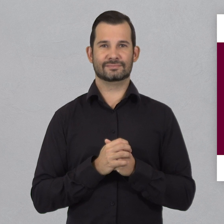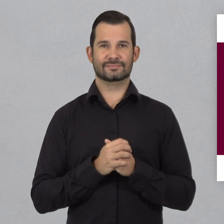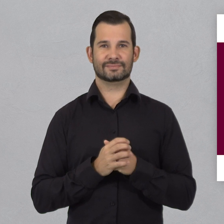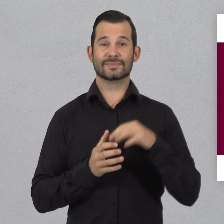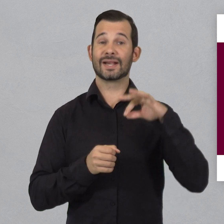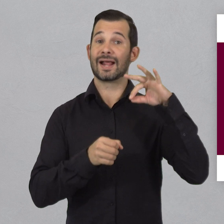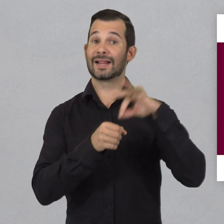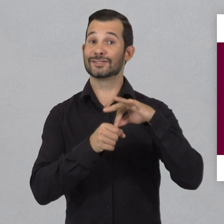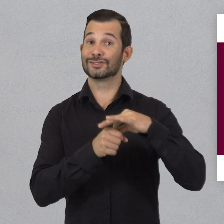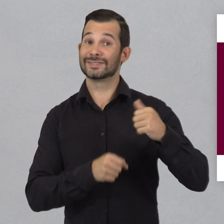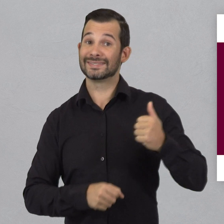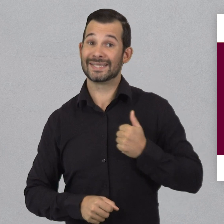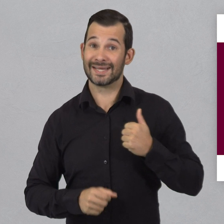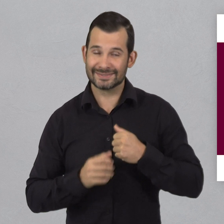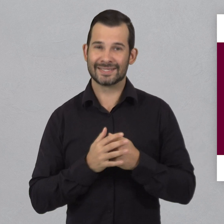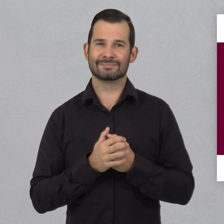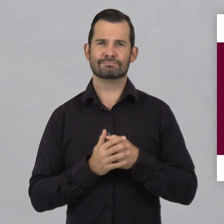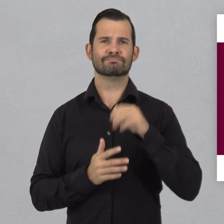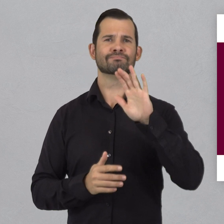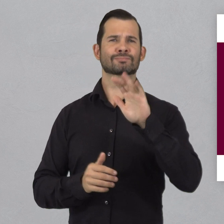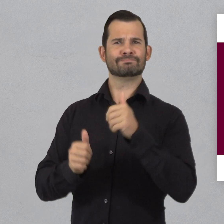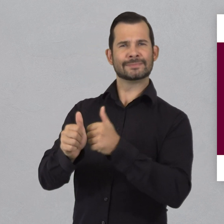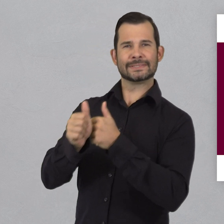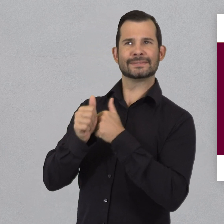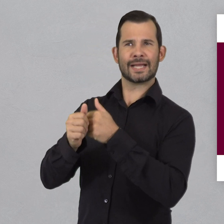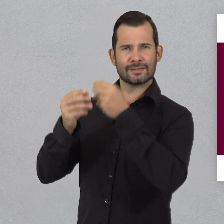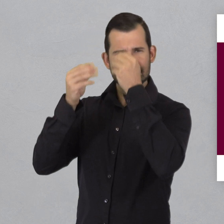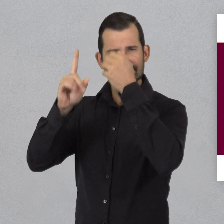Elections Canada Your Guide to Registering